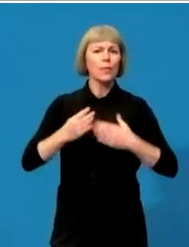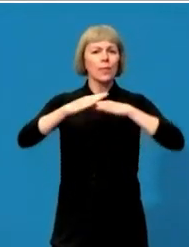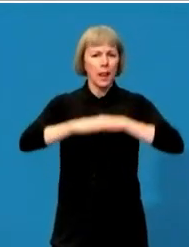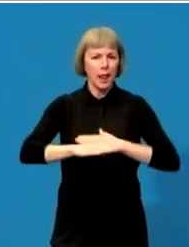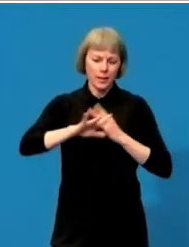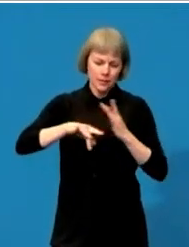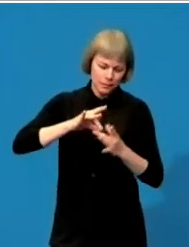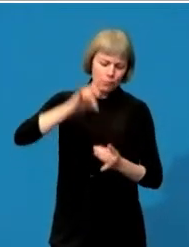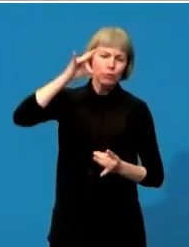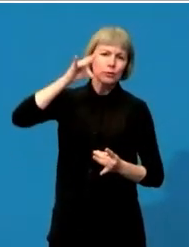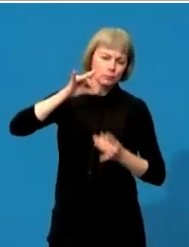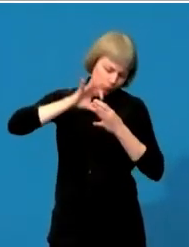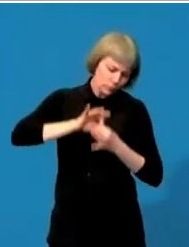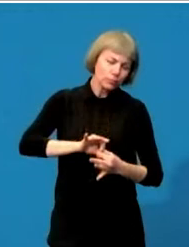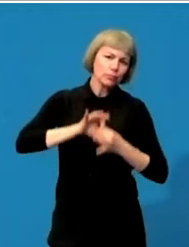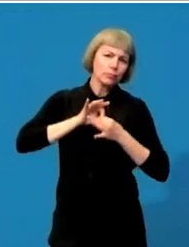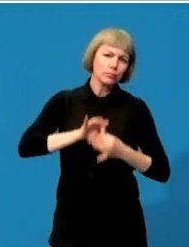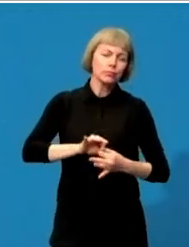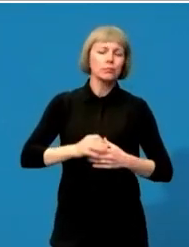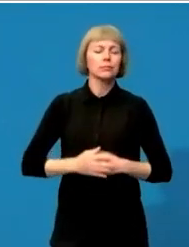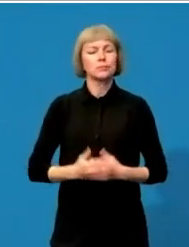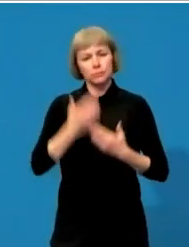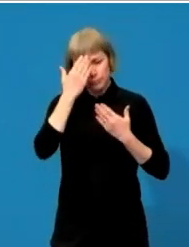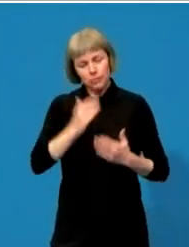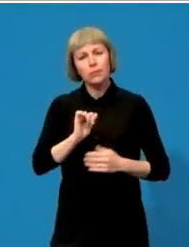We acknowledge and pay our deep respect to elders past and present.